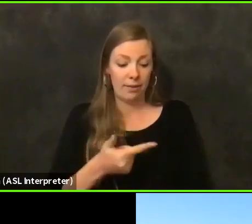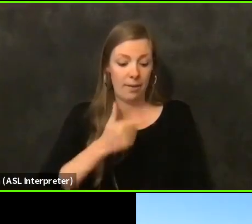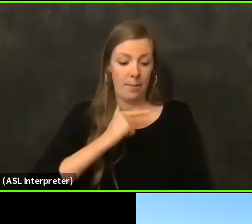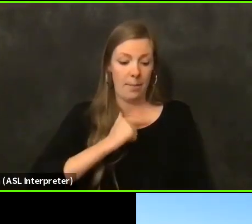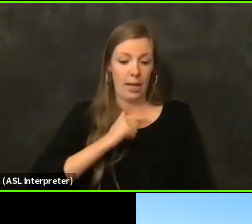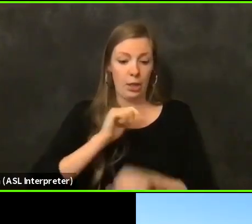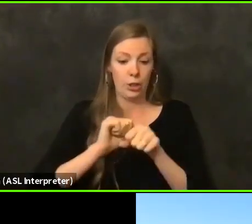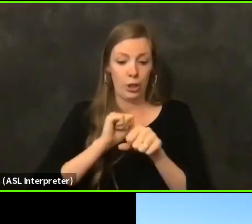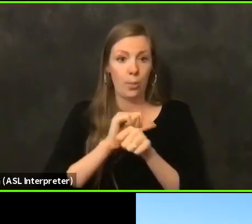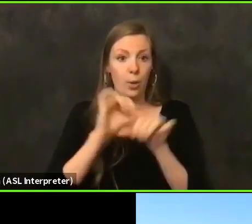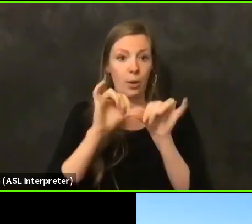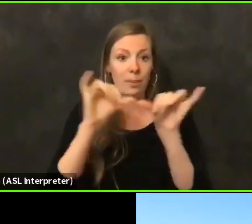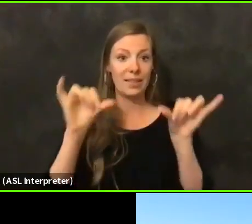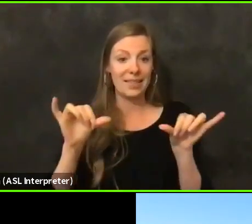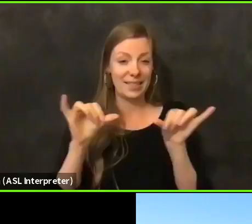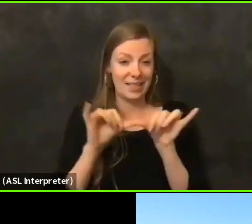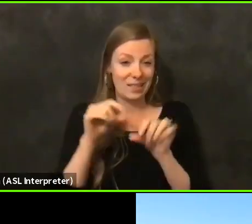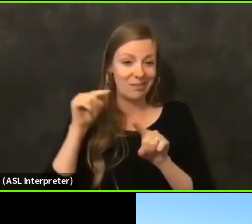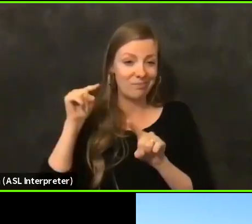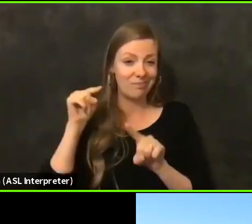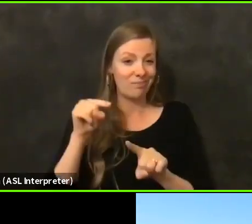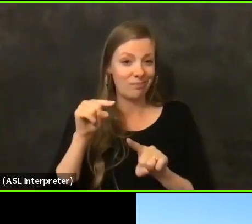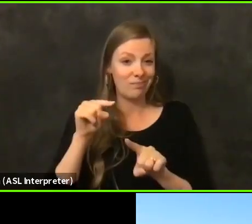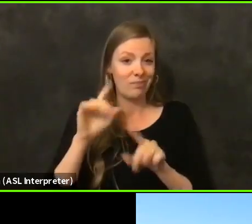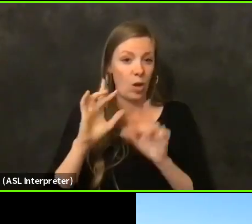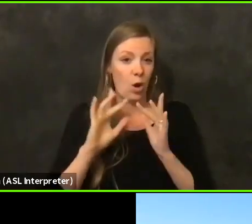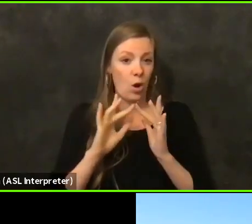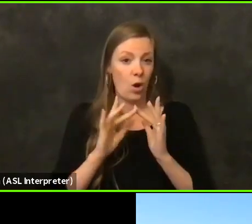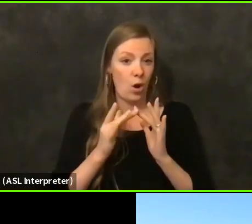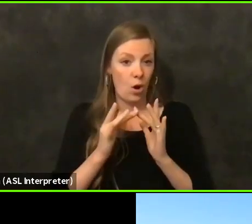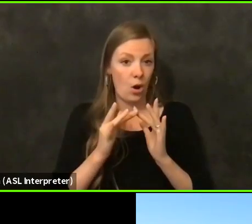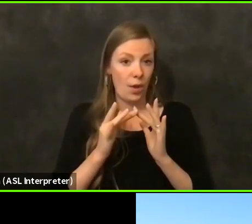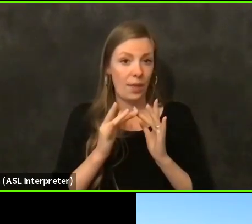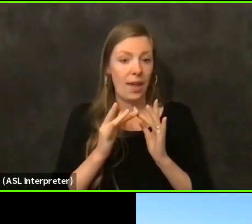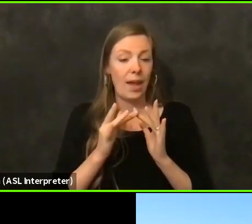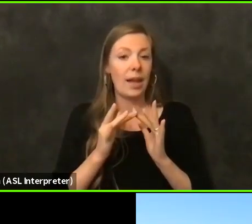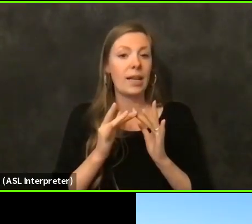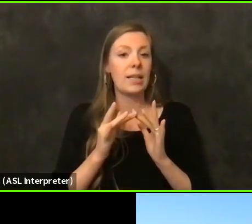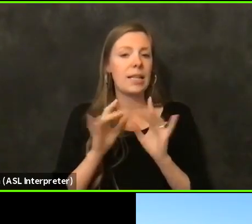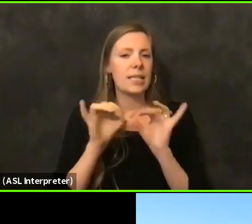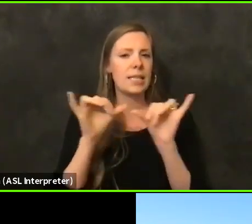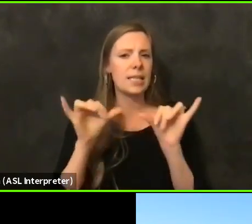Now, the turn appointment system is an end to the system that includes